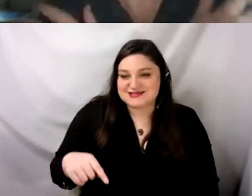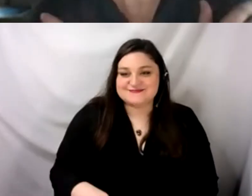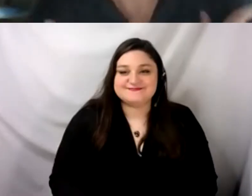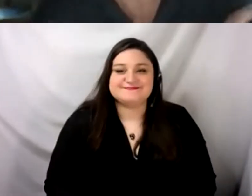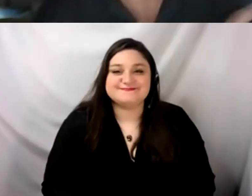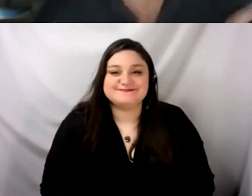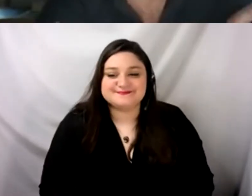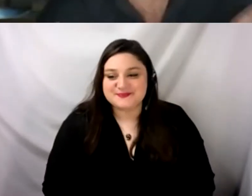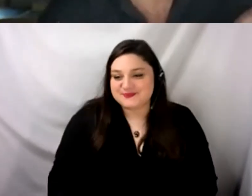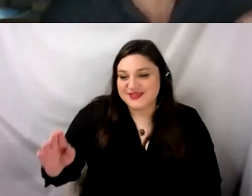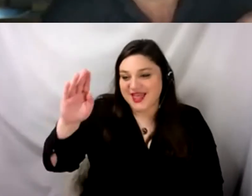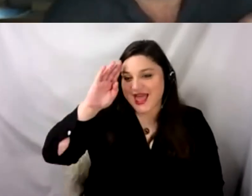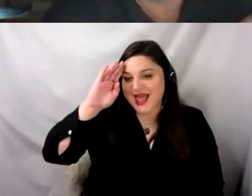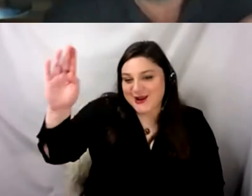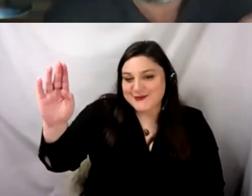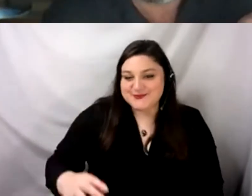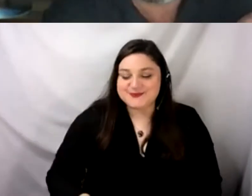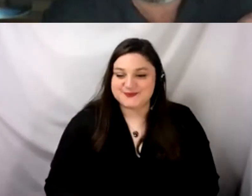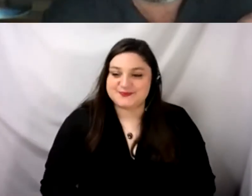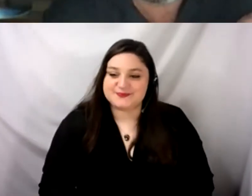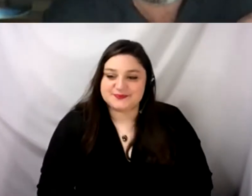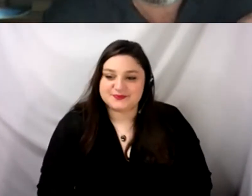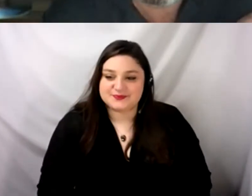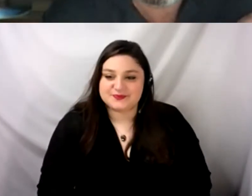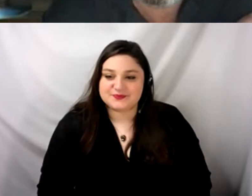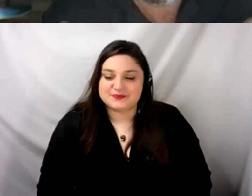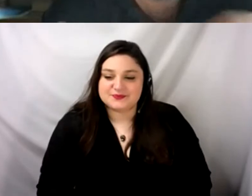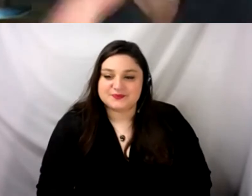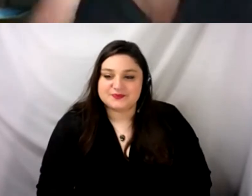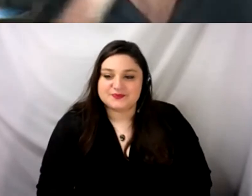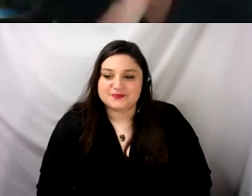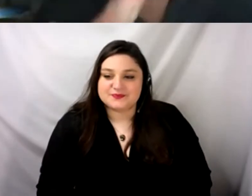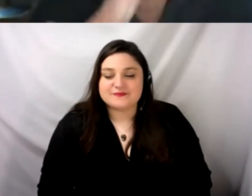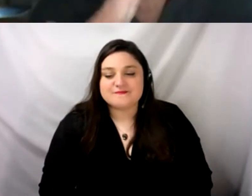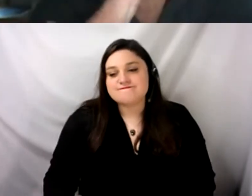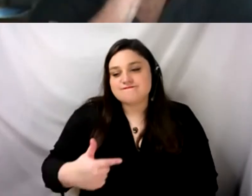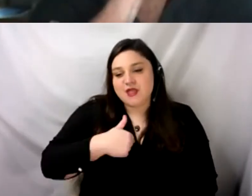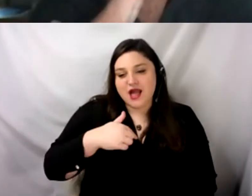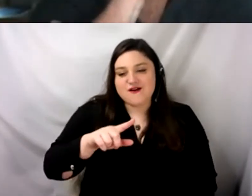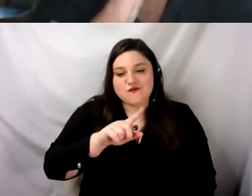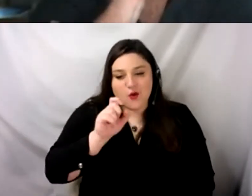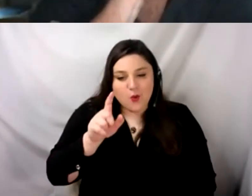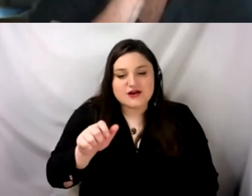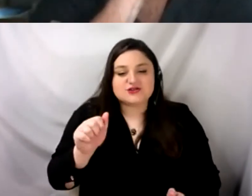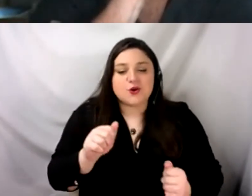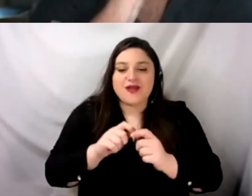I have a question about posting the signage requiring vaccination. We are find to do. But we are a little concerned if